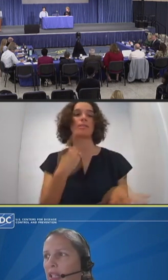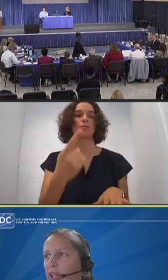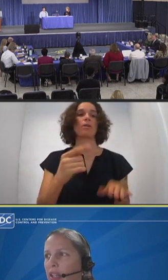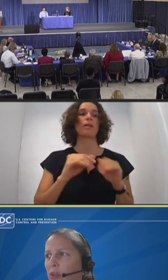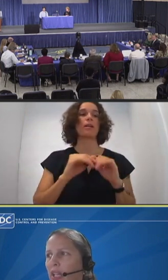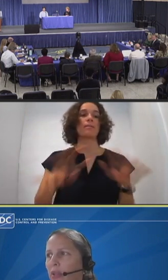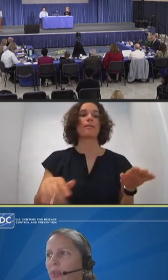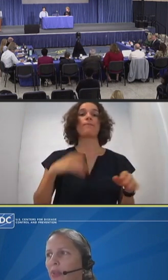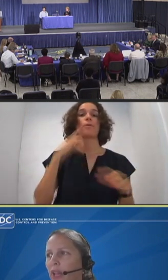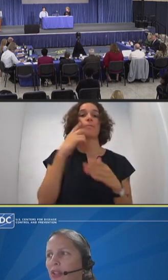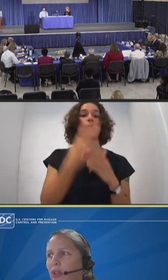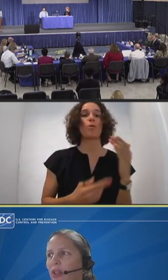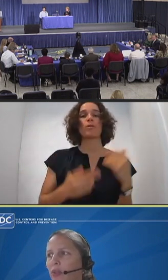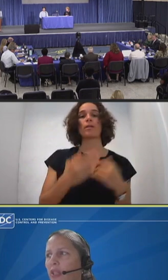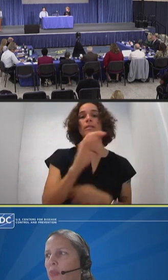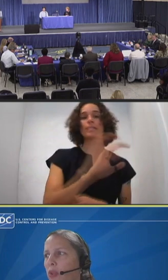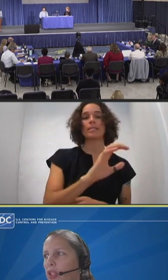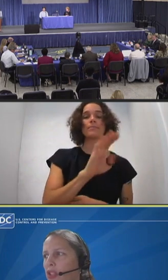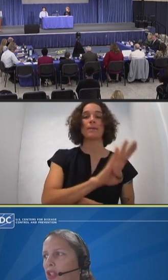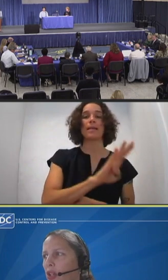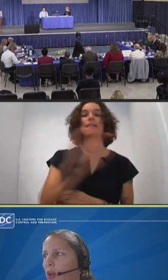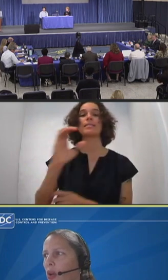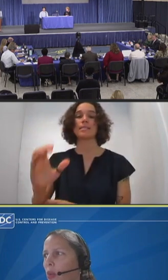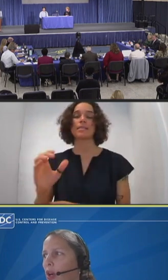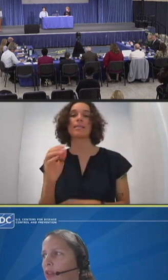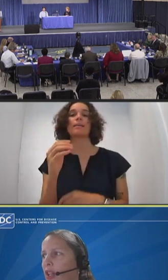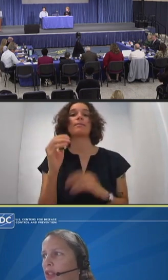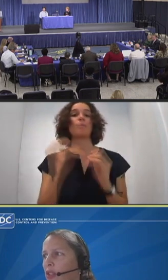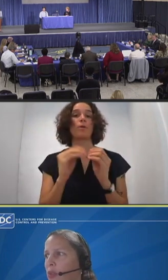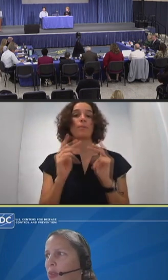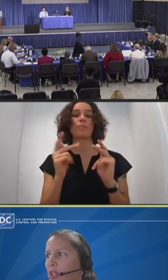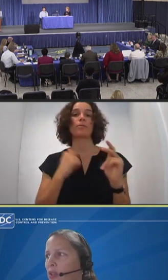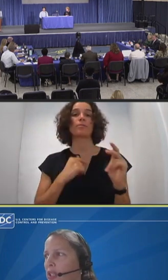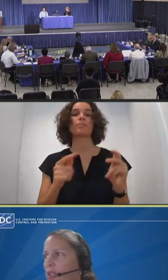and there remain people entering the risk pool each year where infection could be decreased